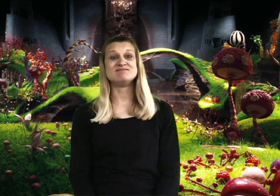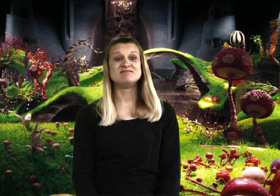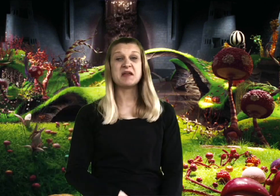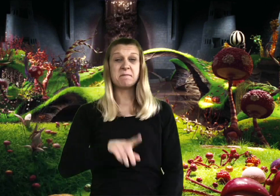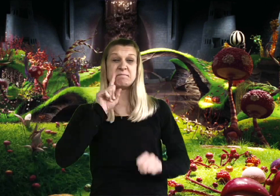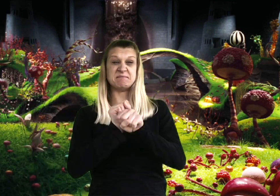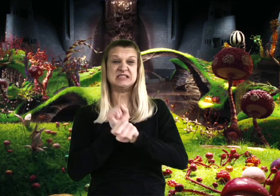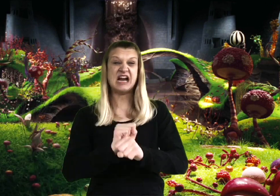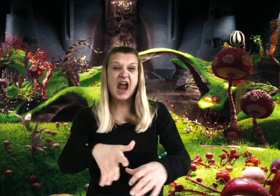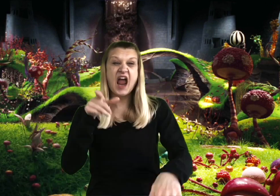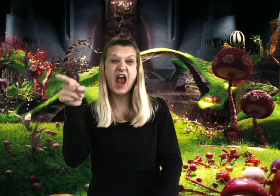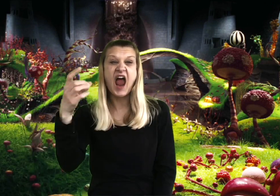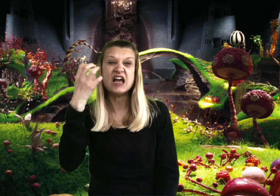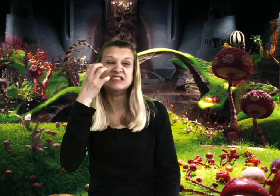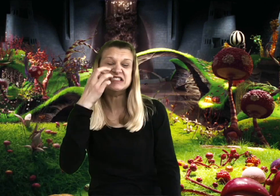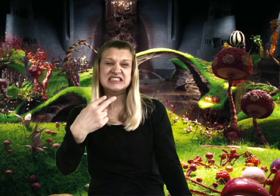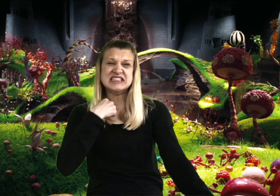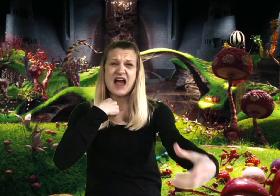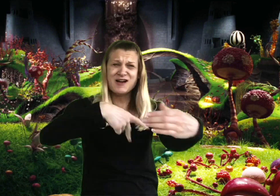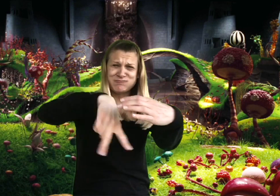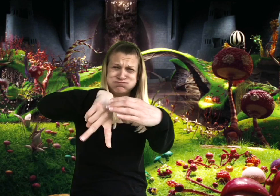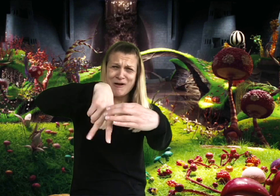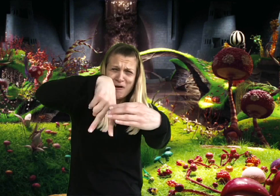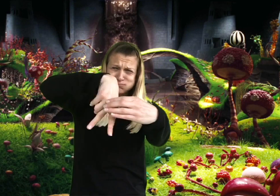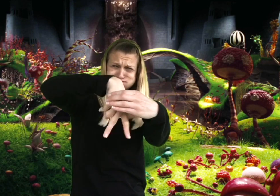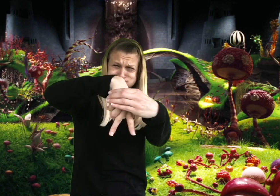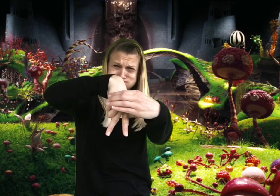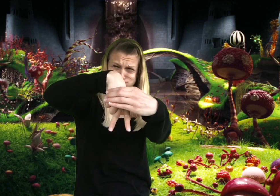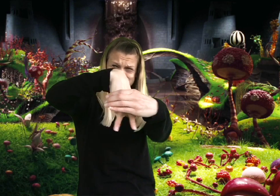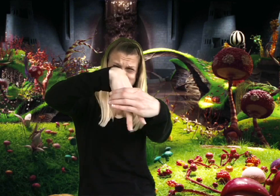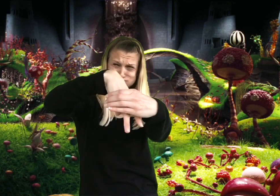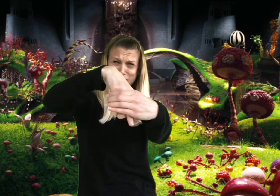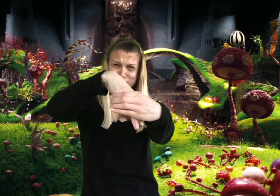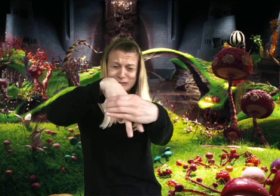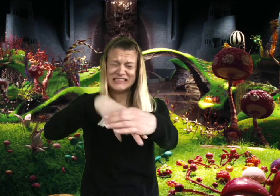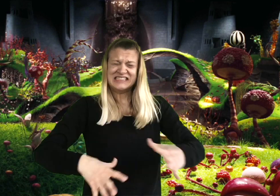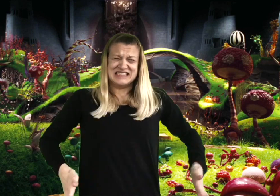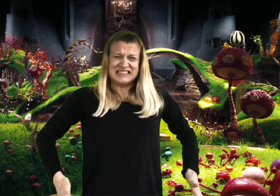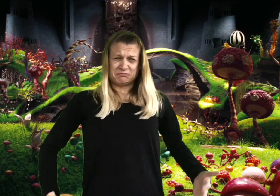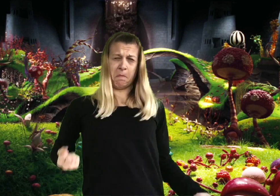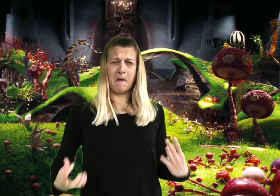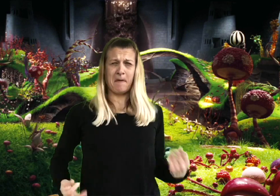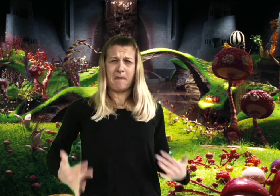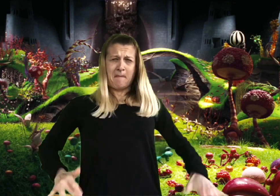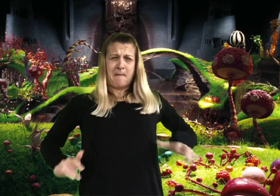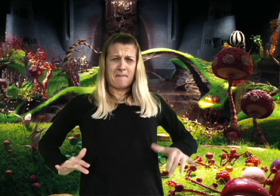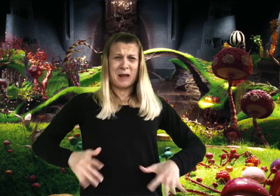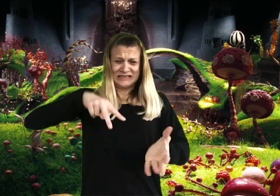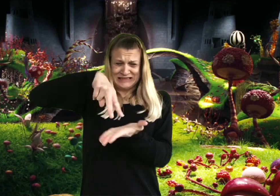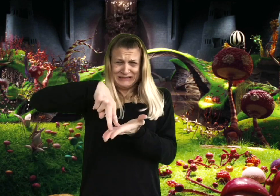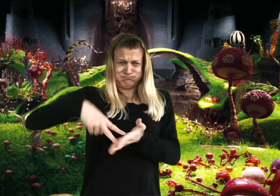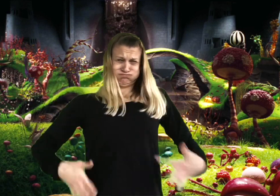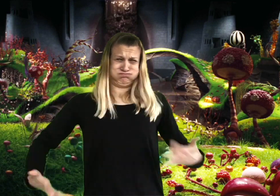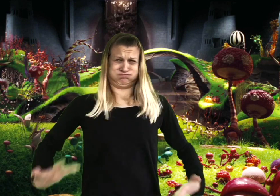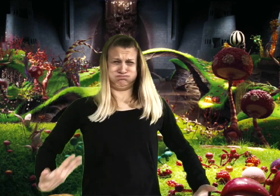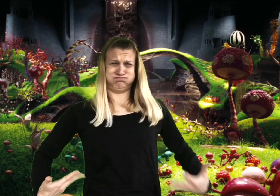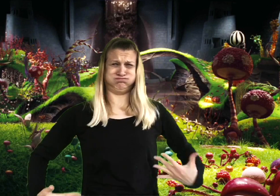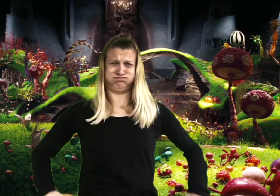Augustus Gloop was officially stuck in the pipe!